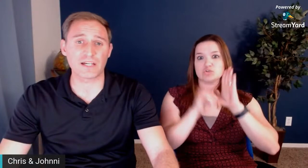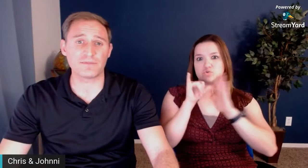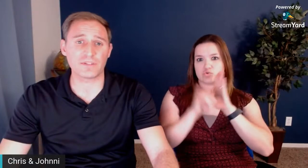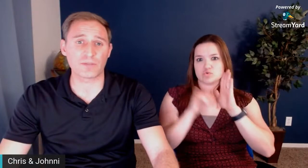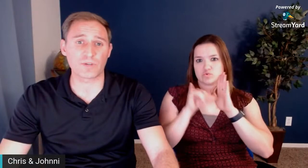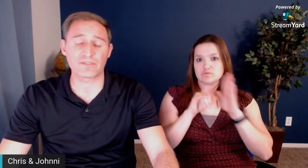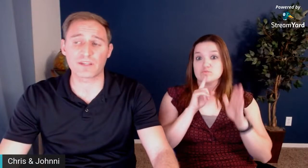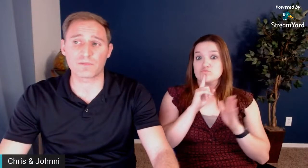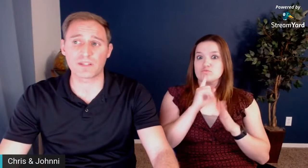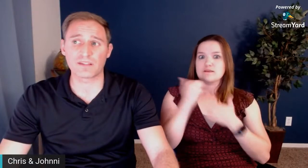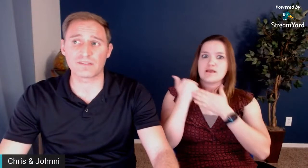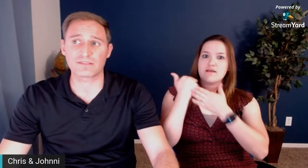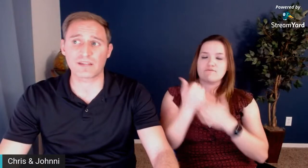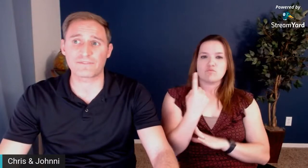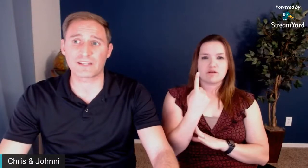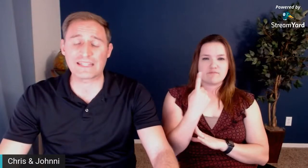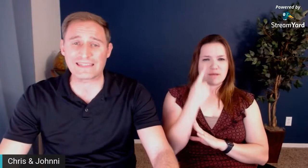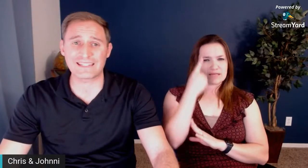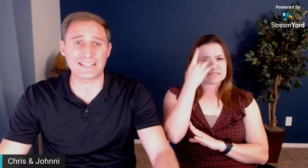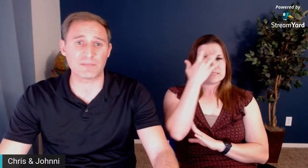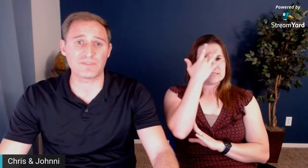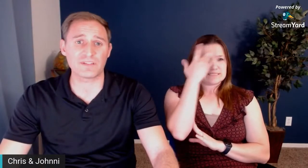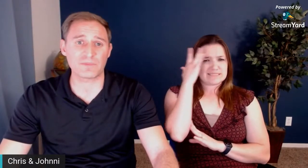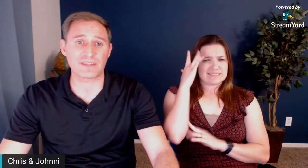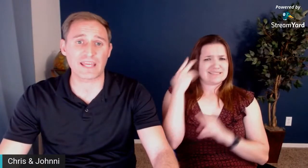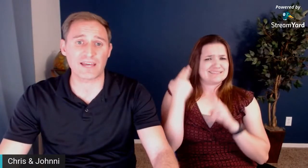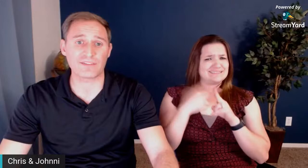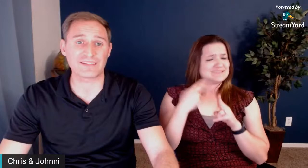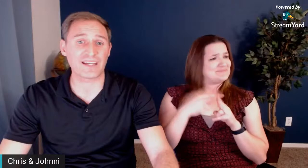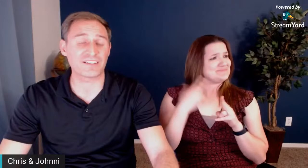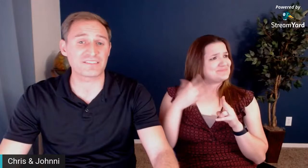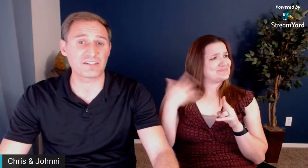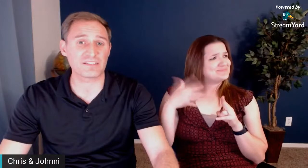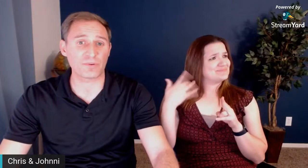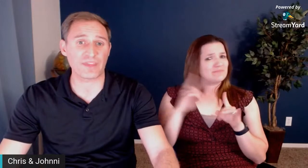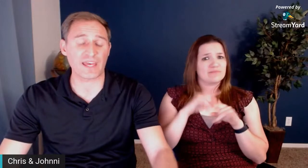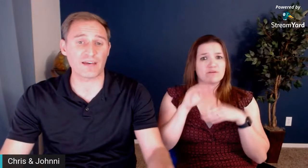helpful and one of them is i forget the name of it but they have an entire series where they have